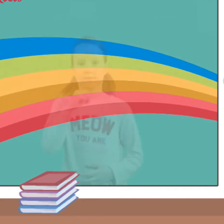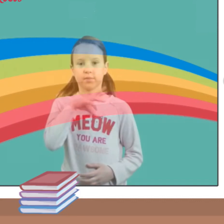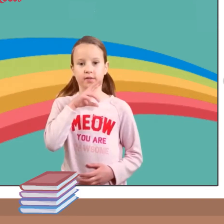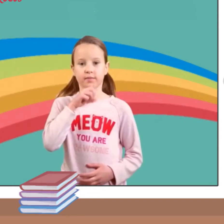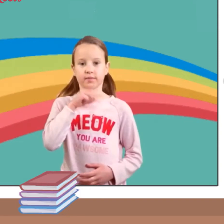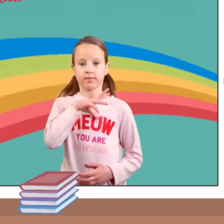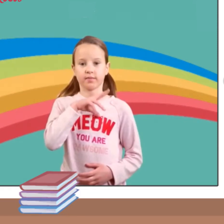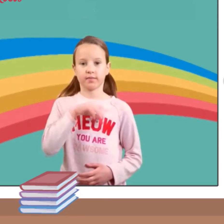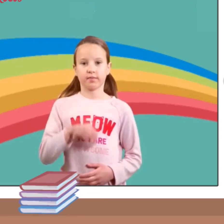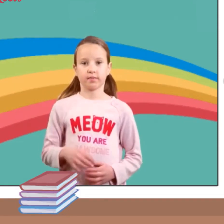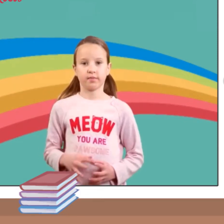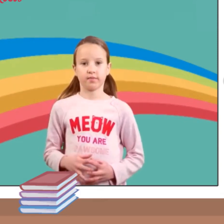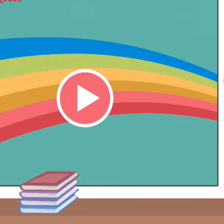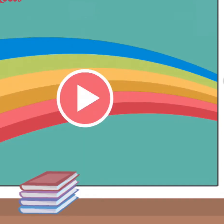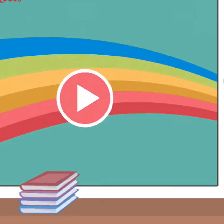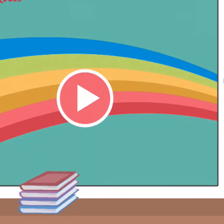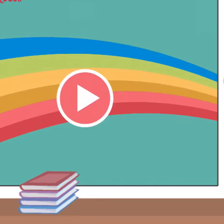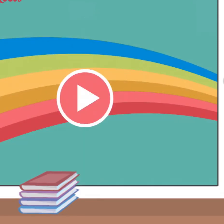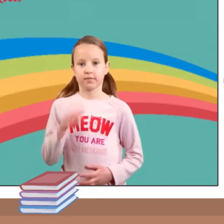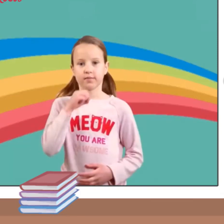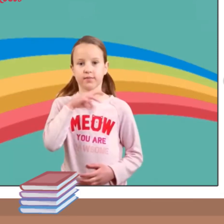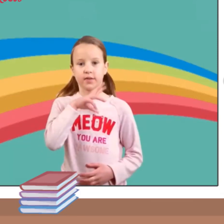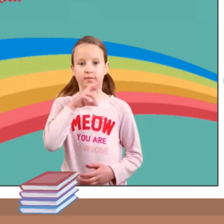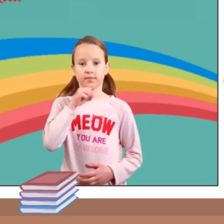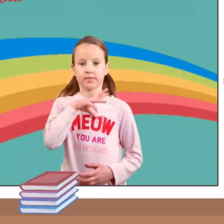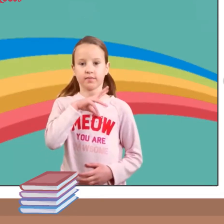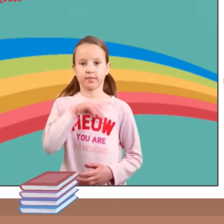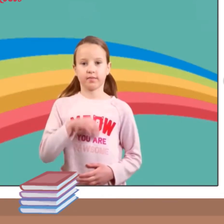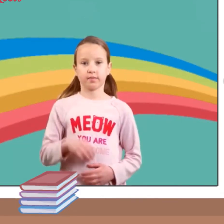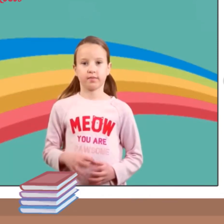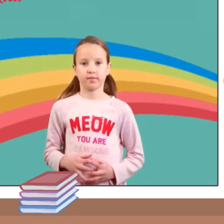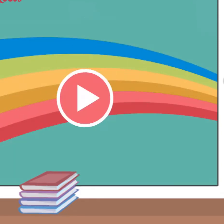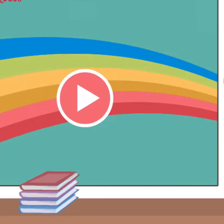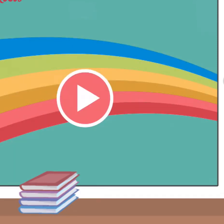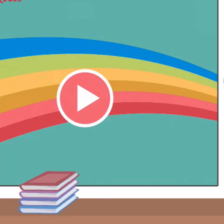Frog